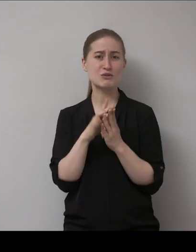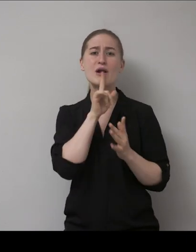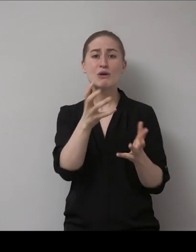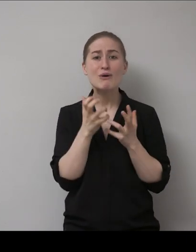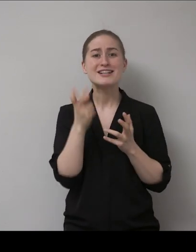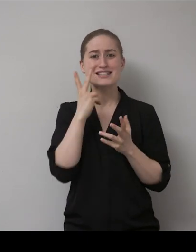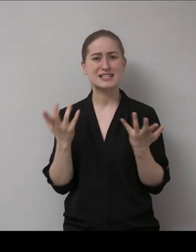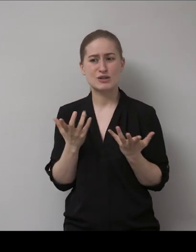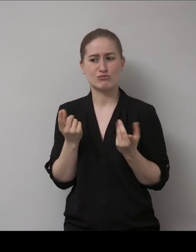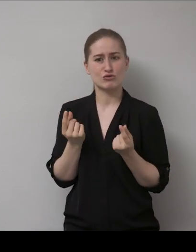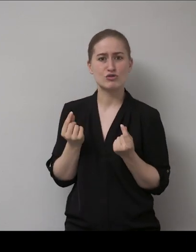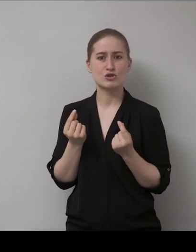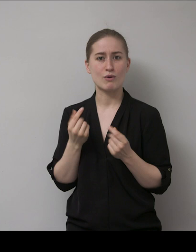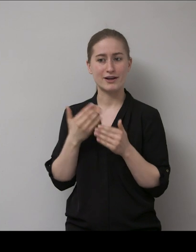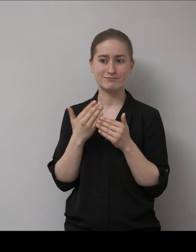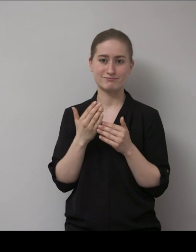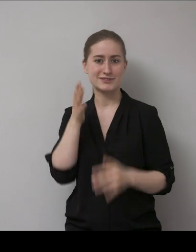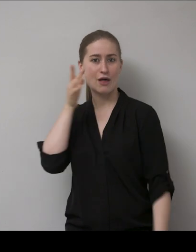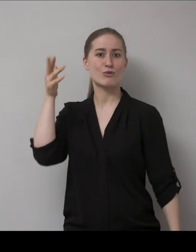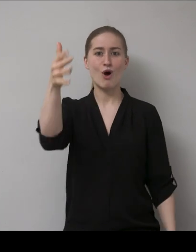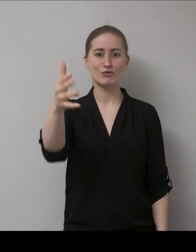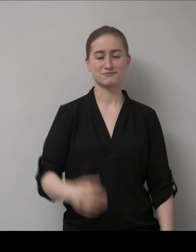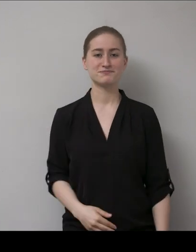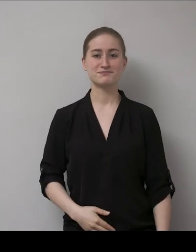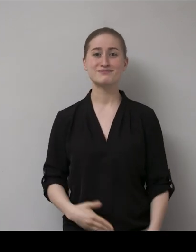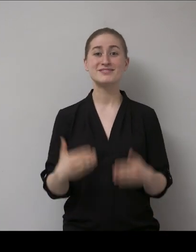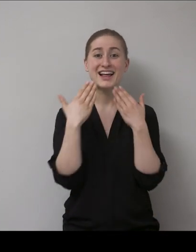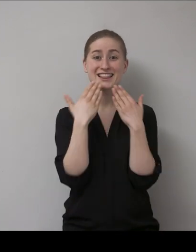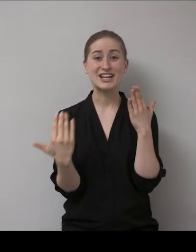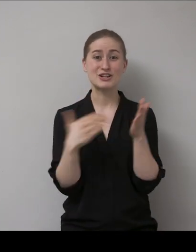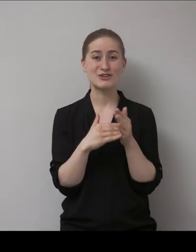just what you do down the road. Thank you, again, and congratulations.